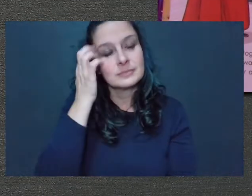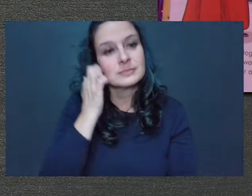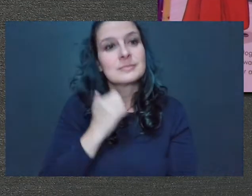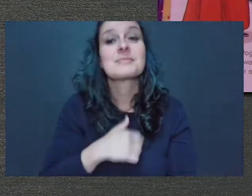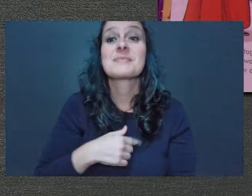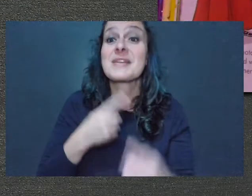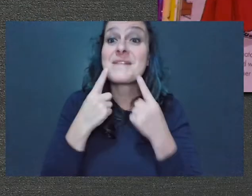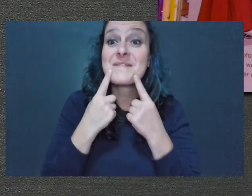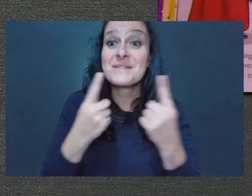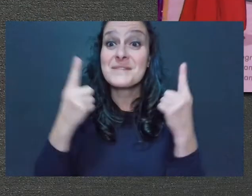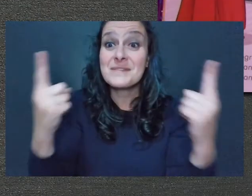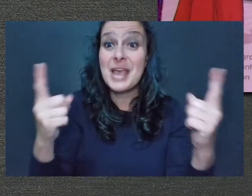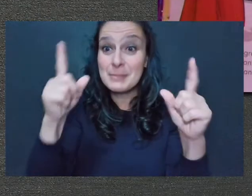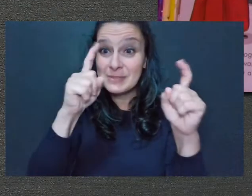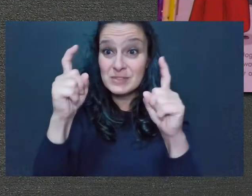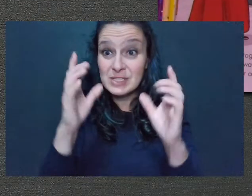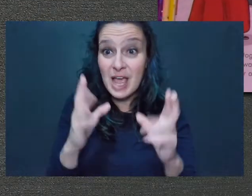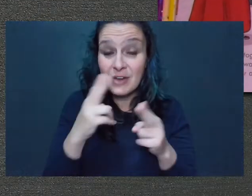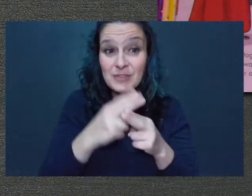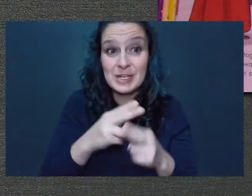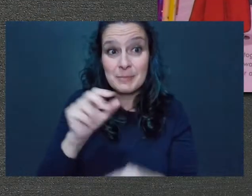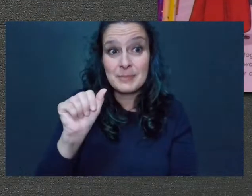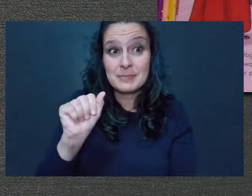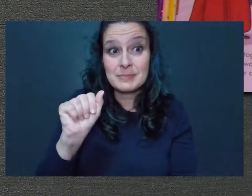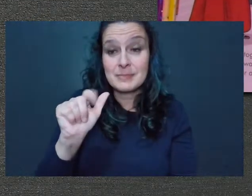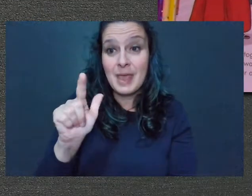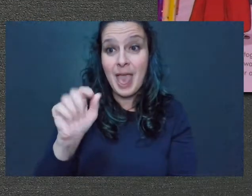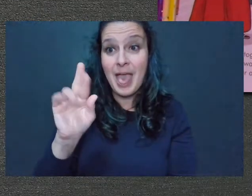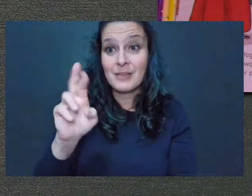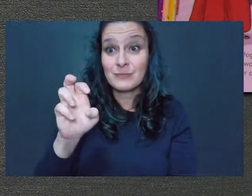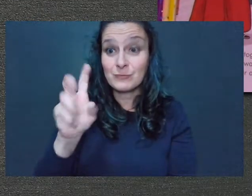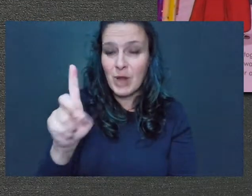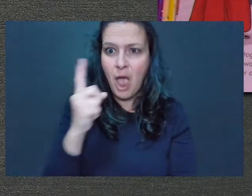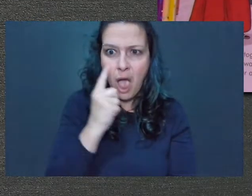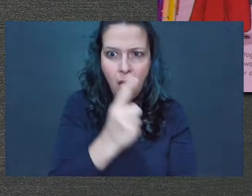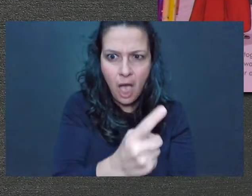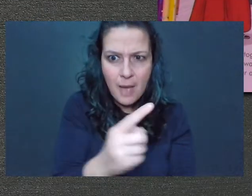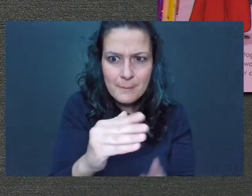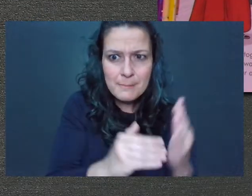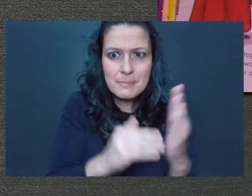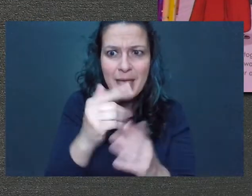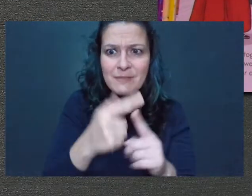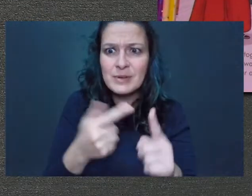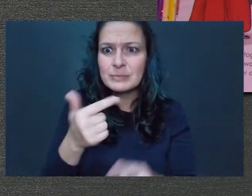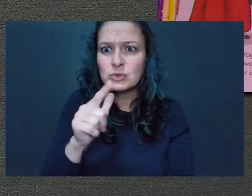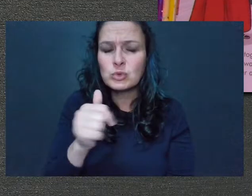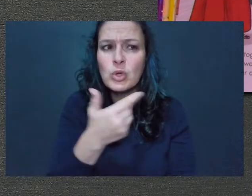"A famous photographer named Alfred "sold Georgia's paintings "and wanted to share her work with the world.